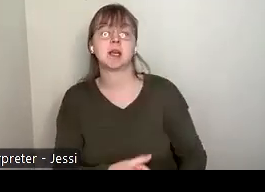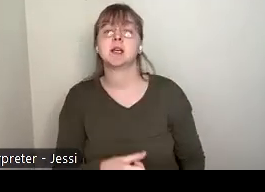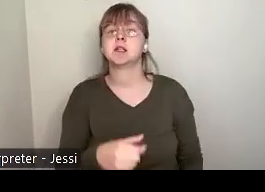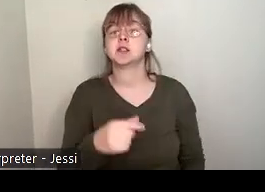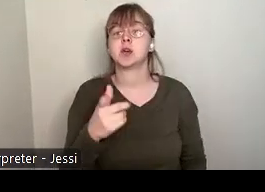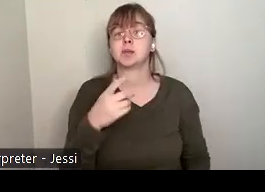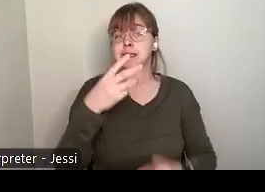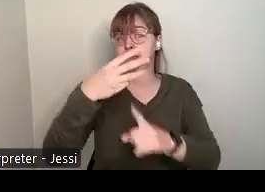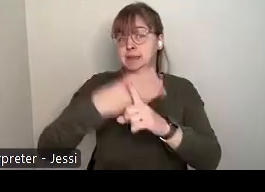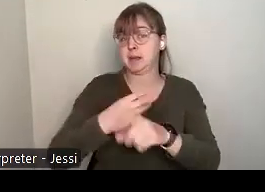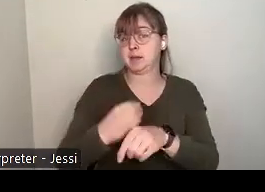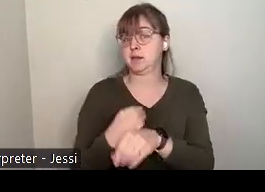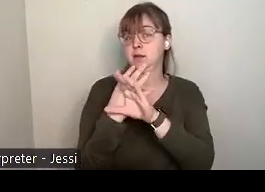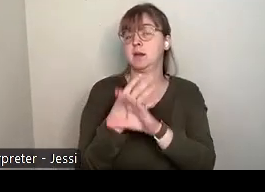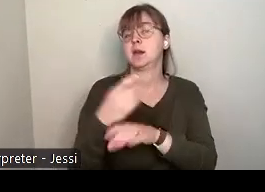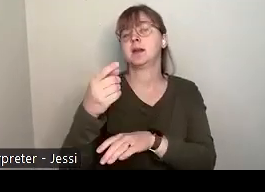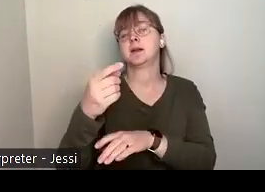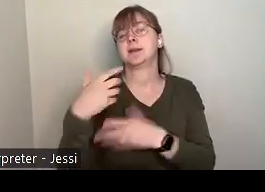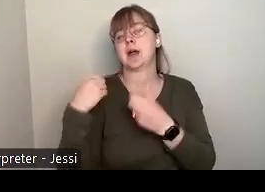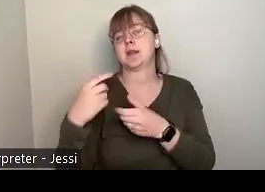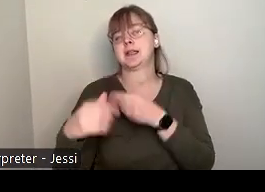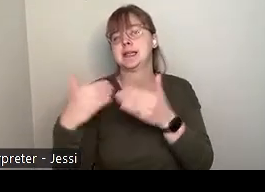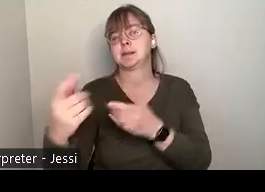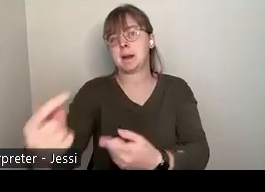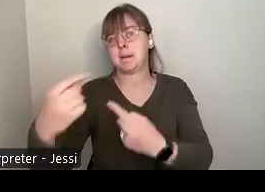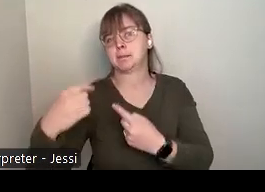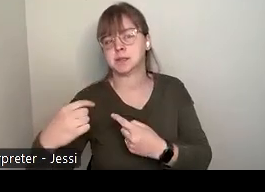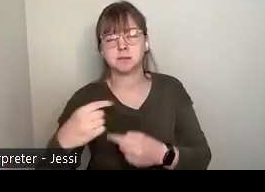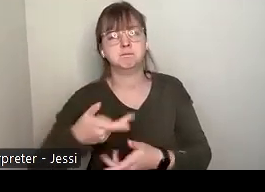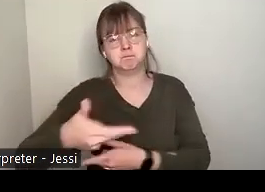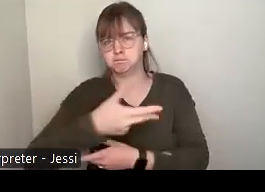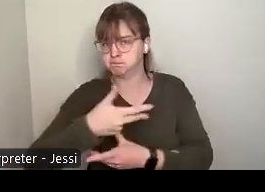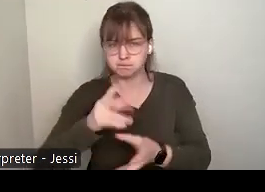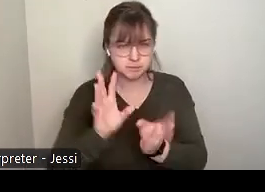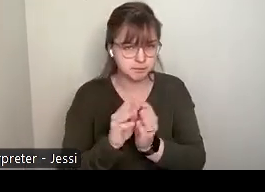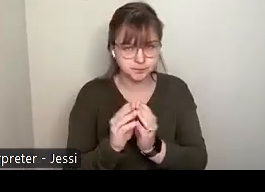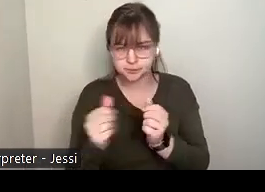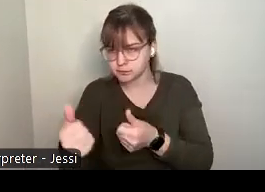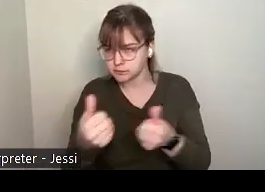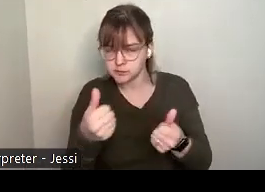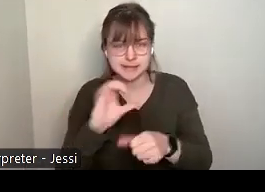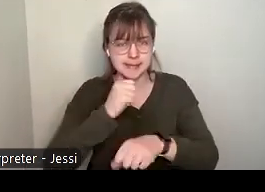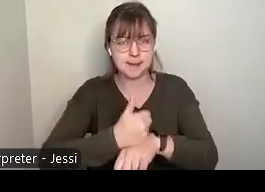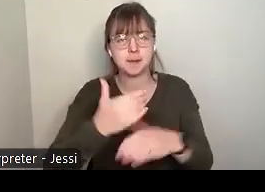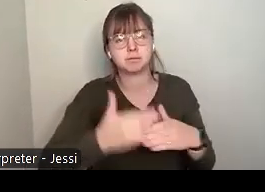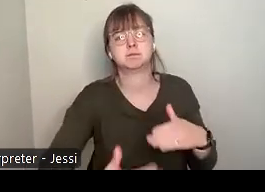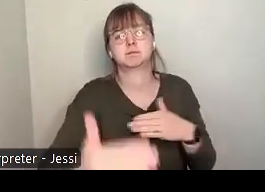and plans to follow up at the next um well visit so they're able to meet for at most of their well